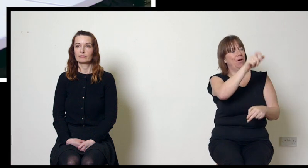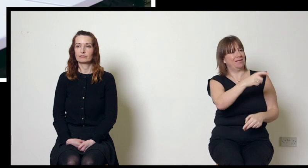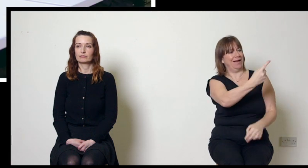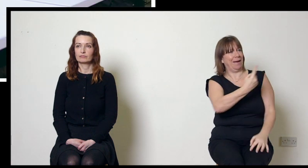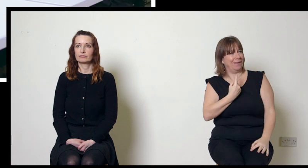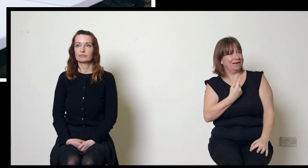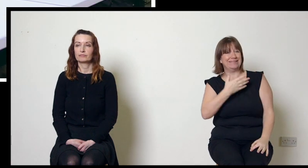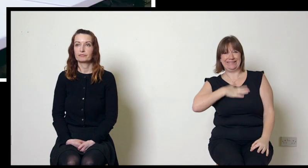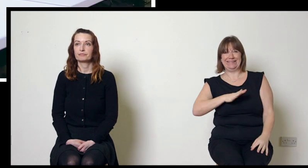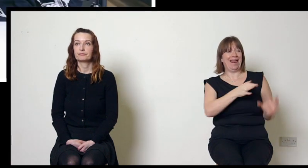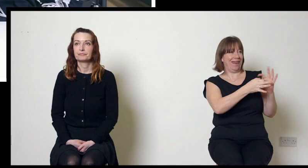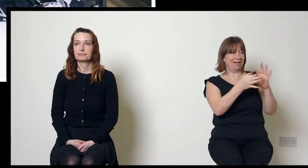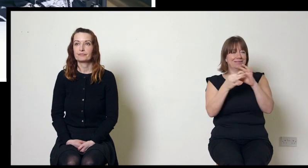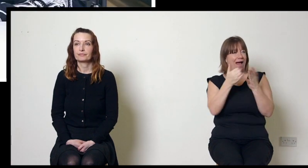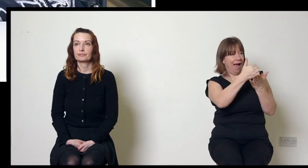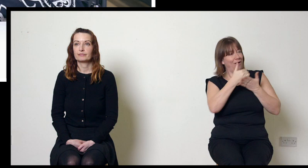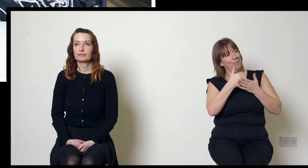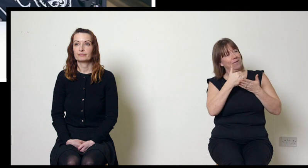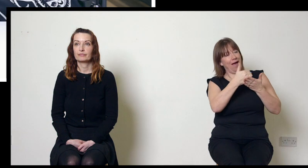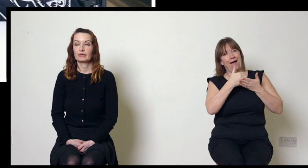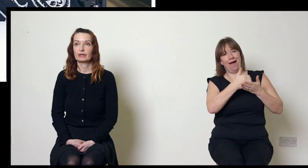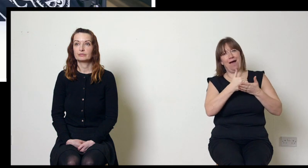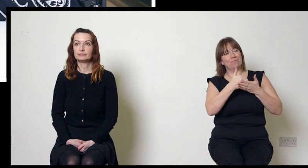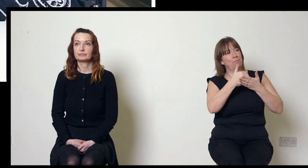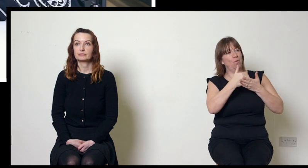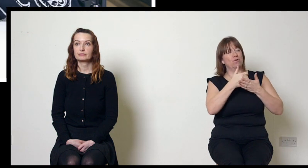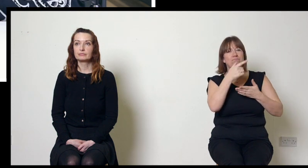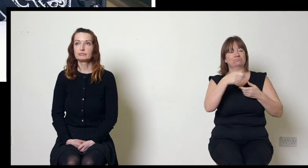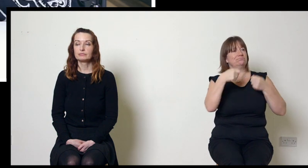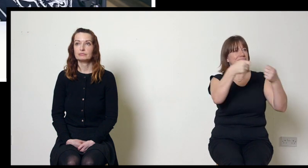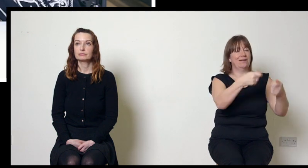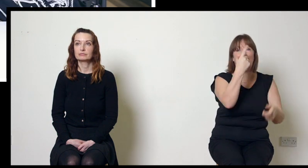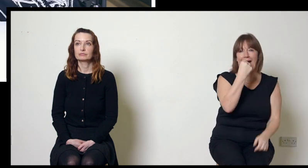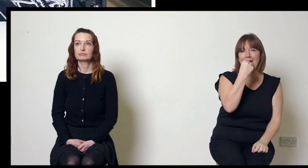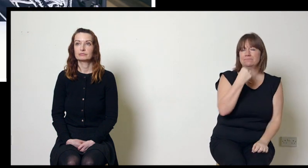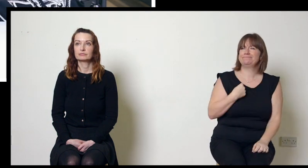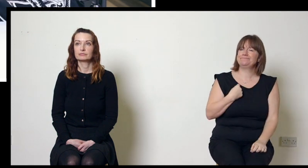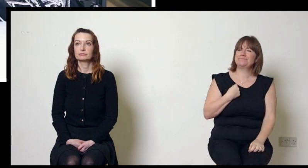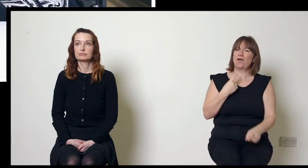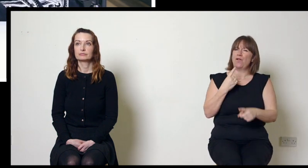address and email it to them. And there was lots of conversations as well about how even if one of the artworks didn't relate